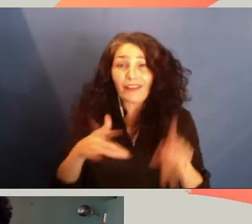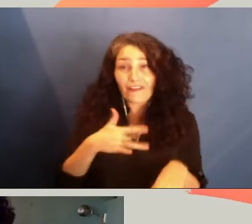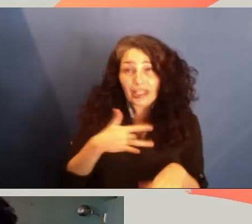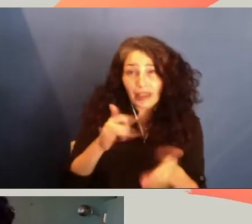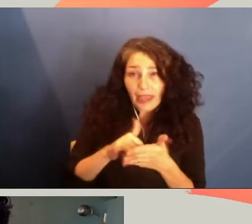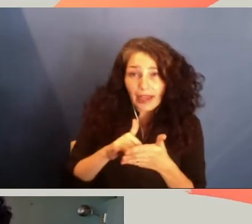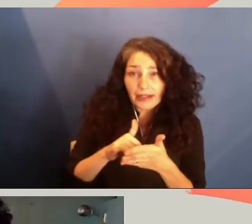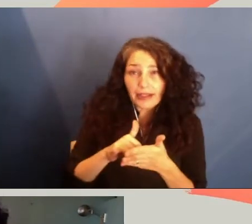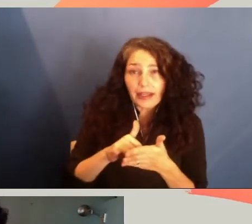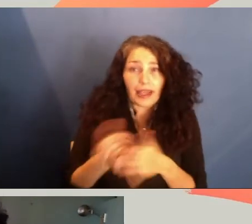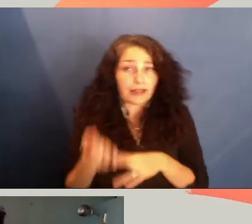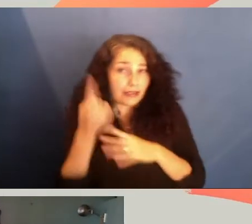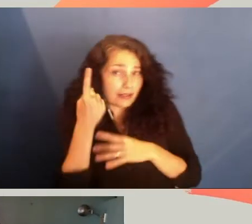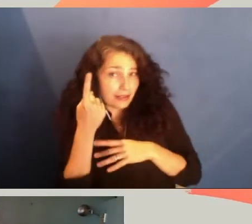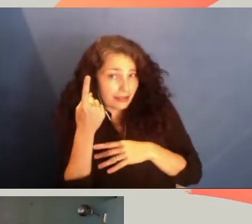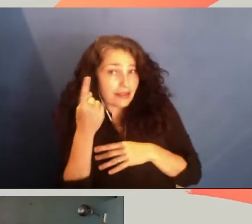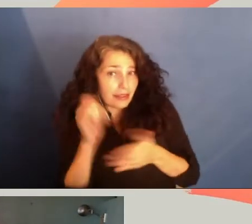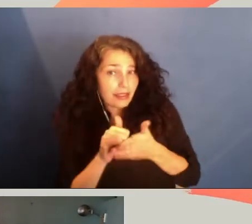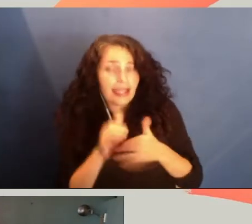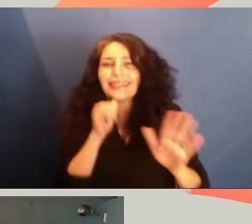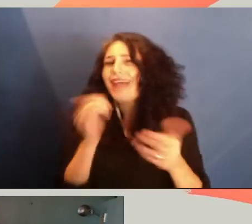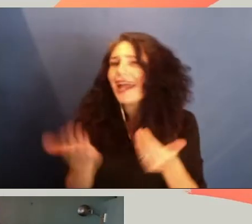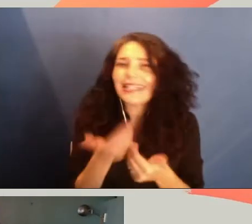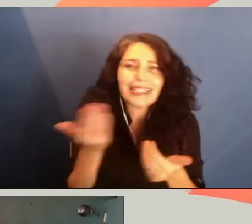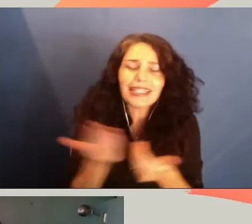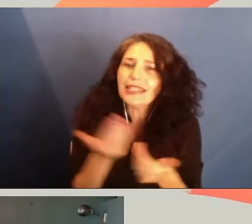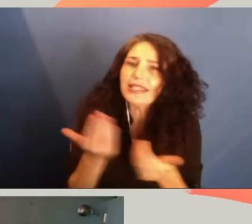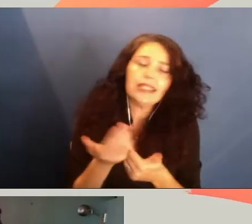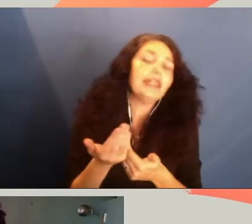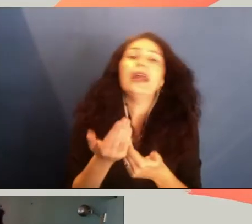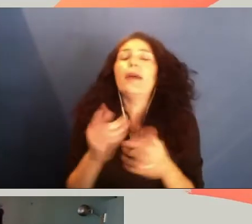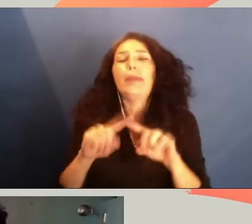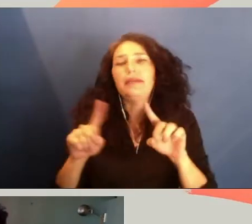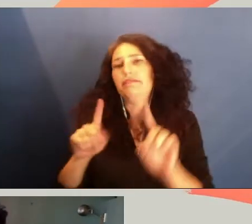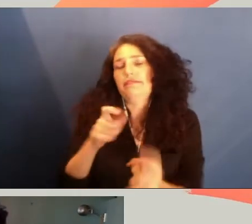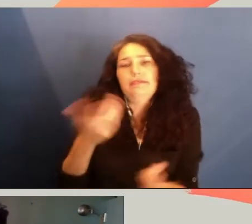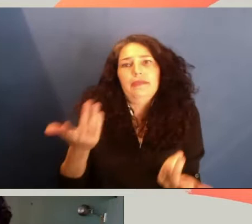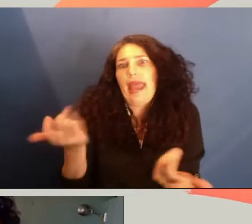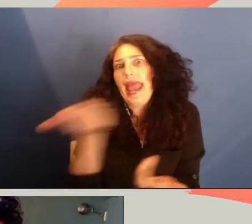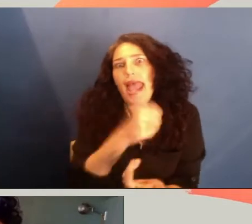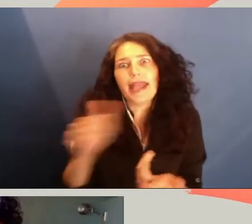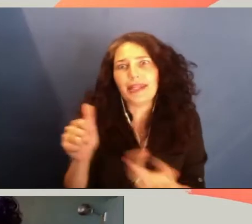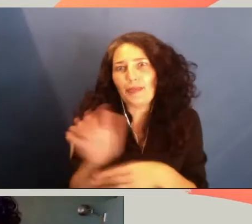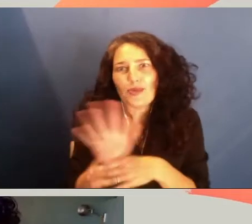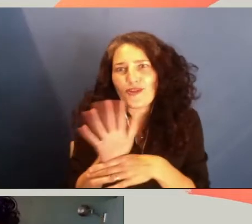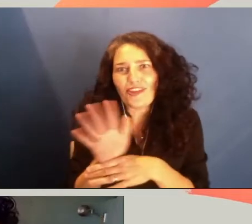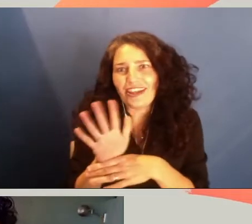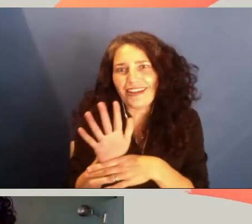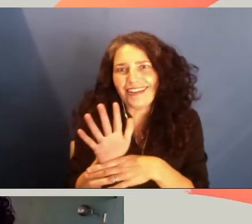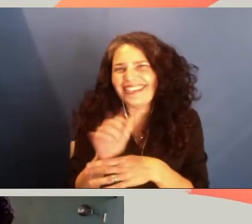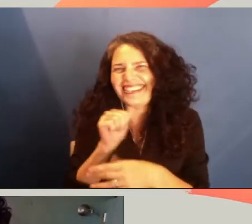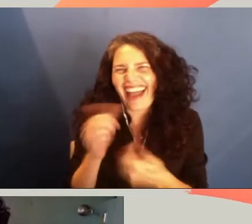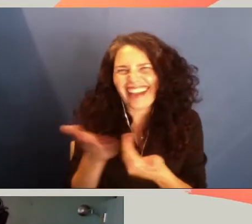It was not easy, but making a film is not easy. We get to choose where we put our energy,